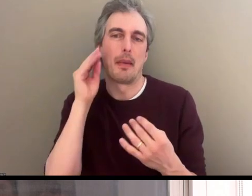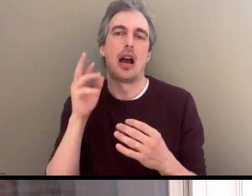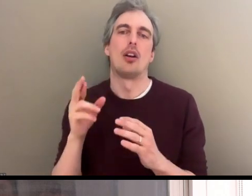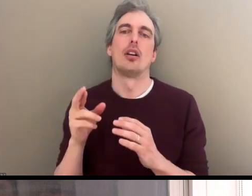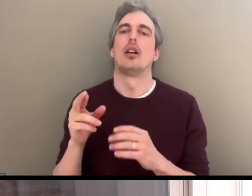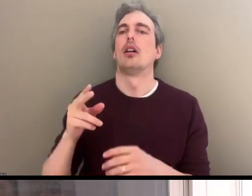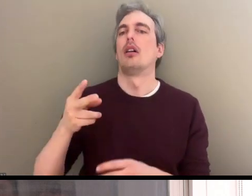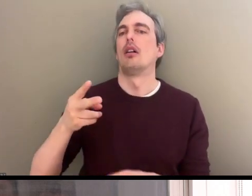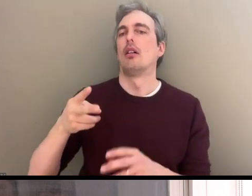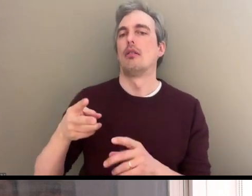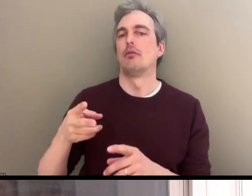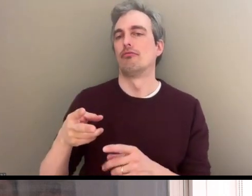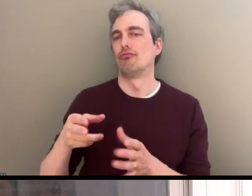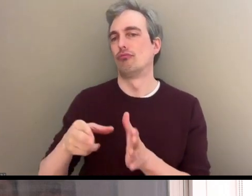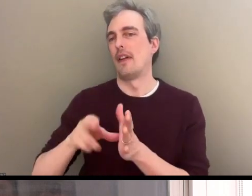And I promise to focus on the free stuff.